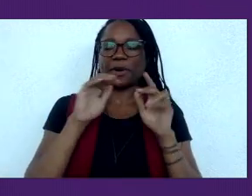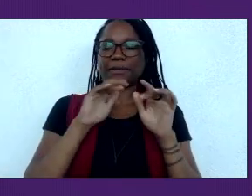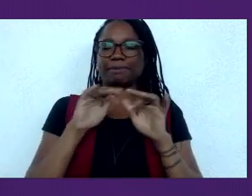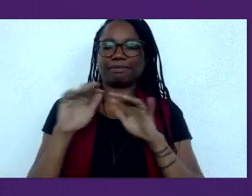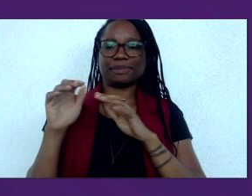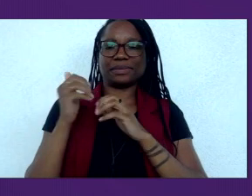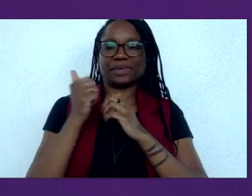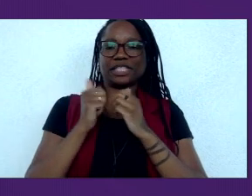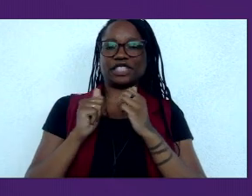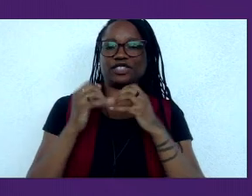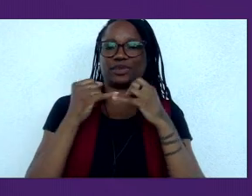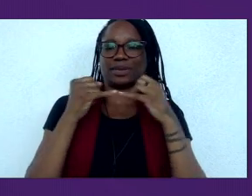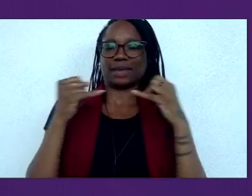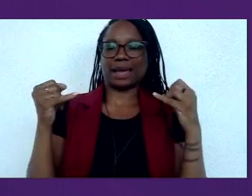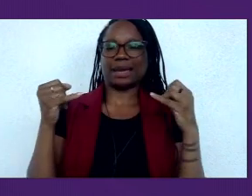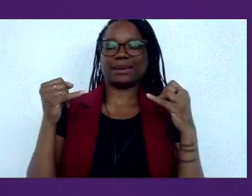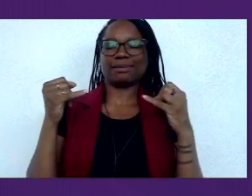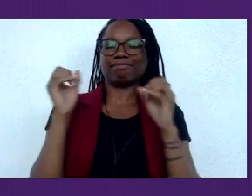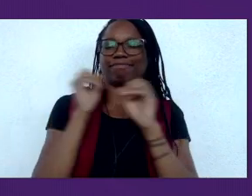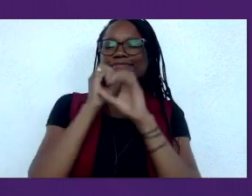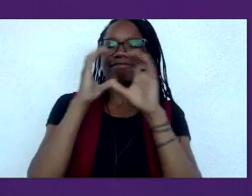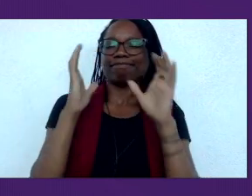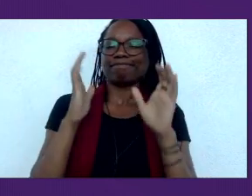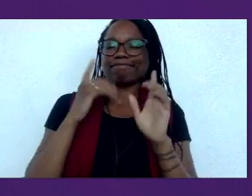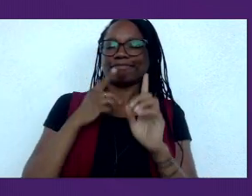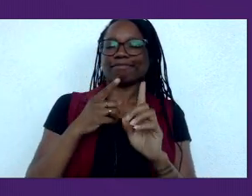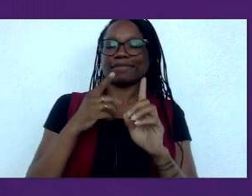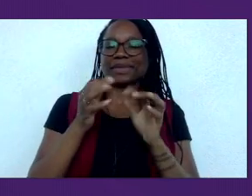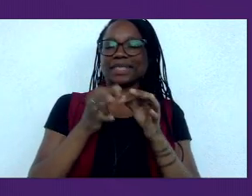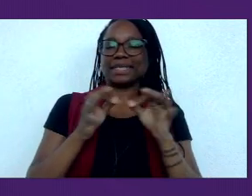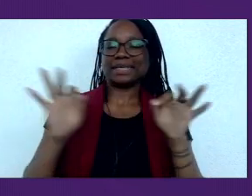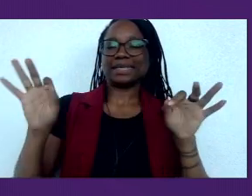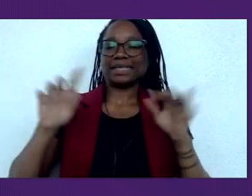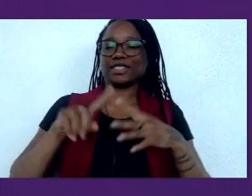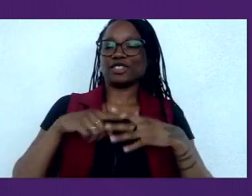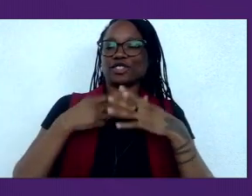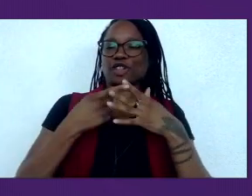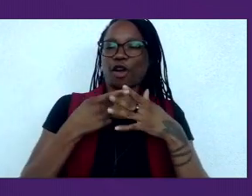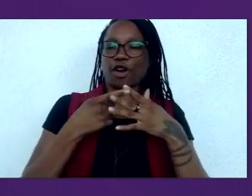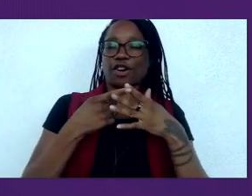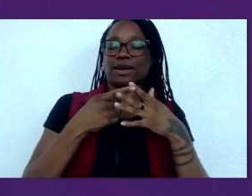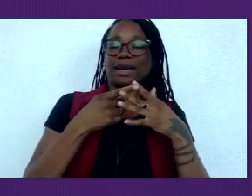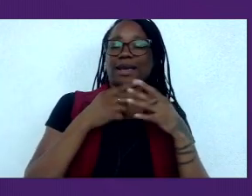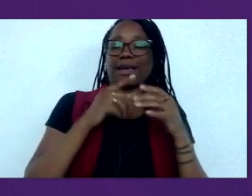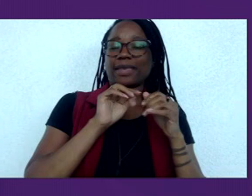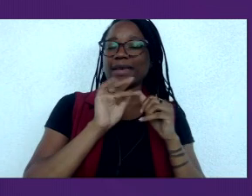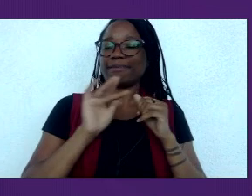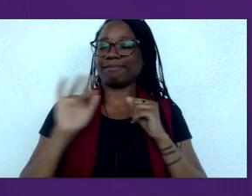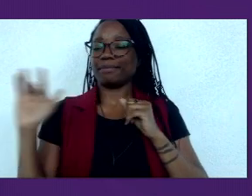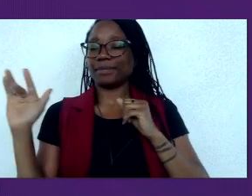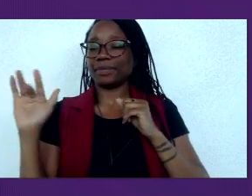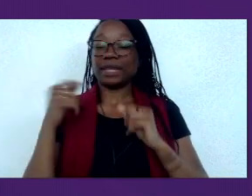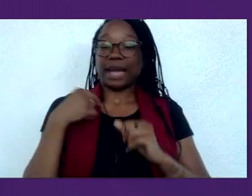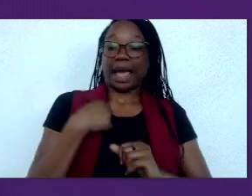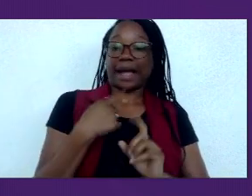sentence starters, if you will. 'I am from' and you're gonna give us the feeling of the textures.